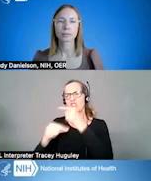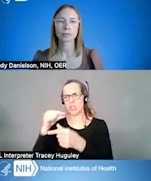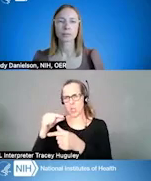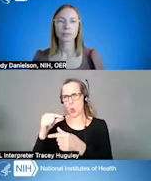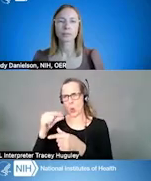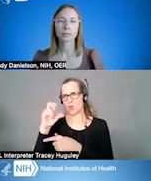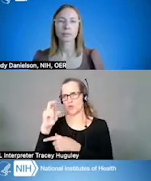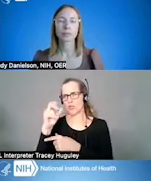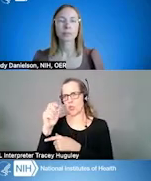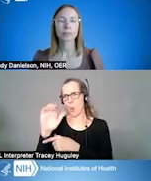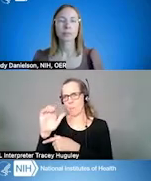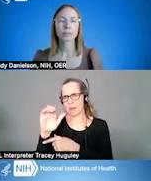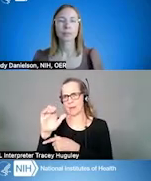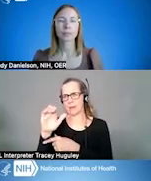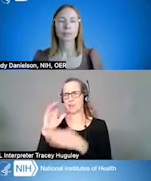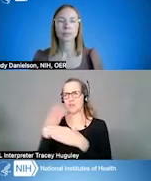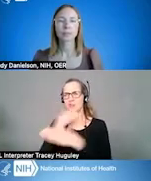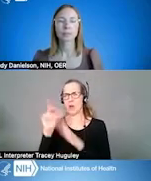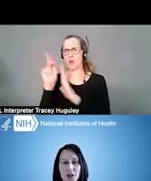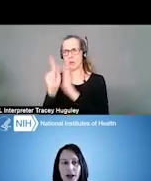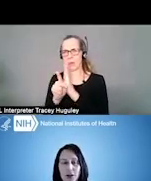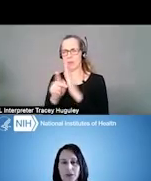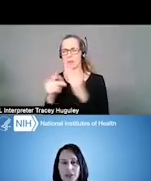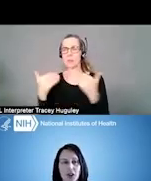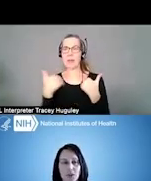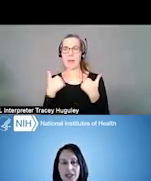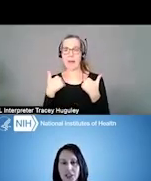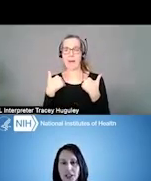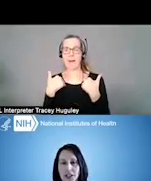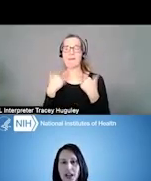And we have a detailed notice about this harmonization,